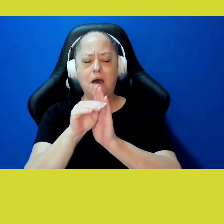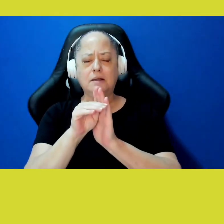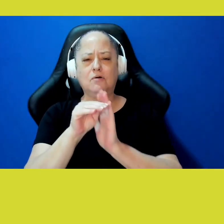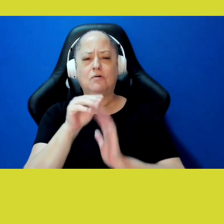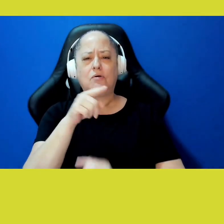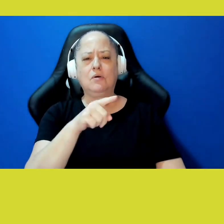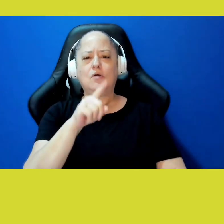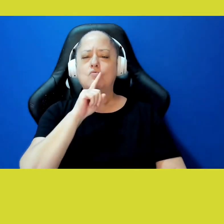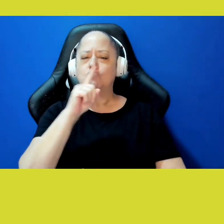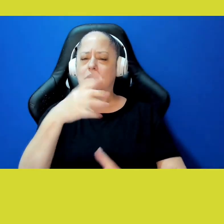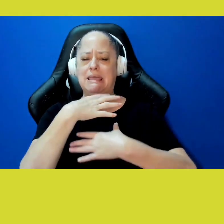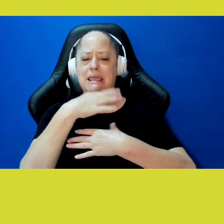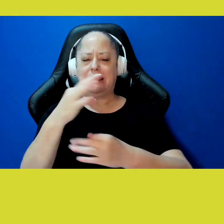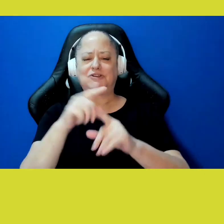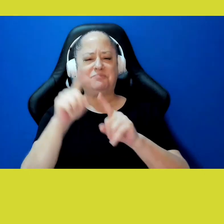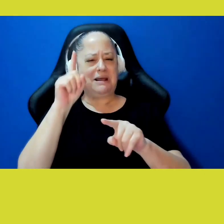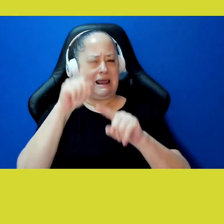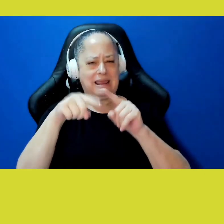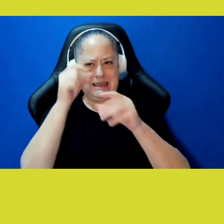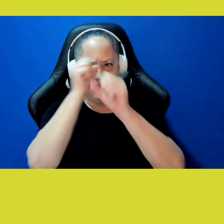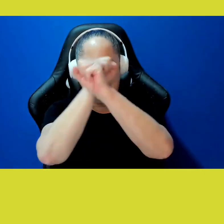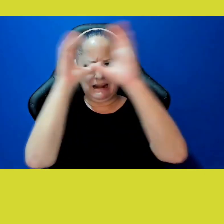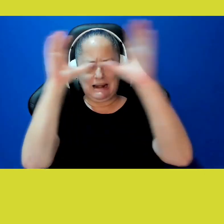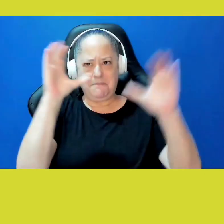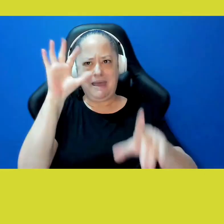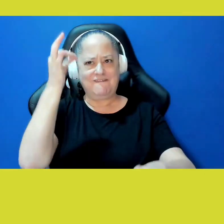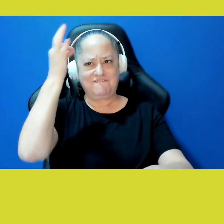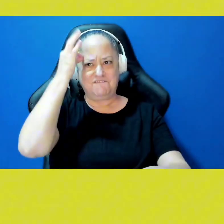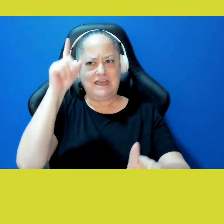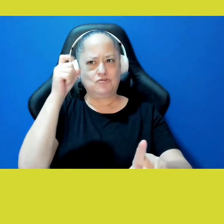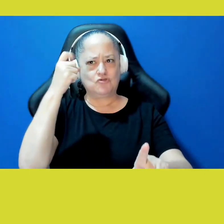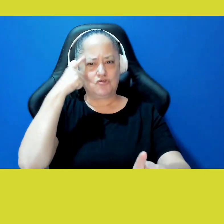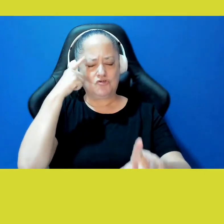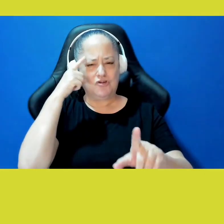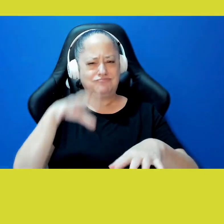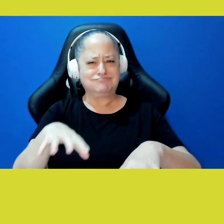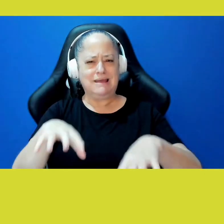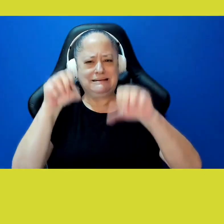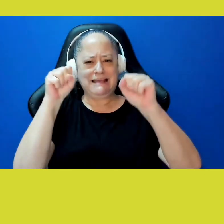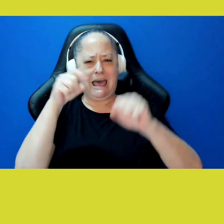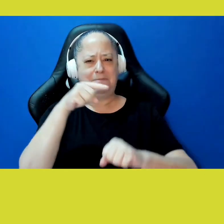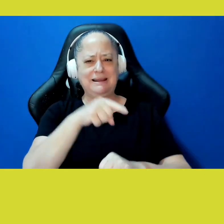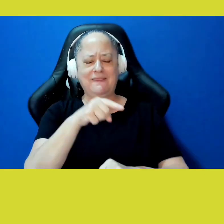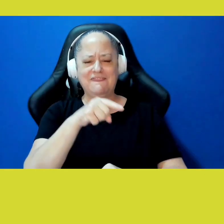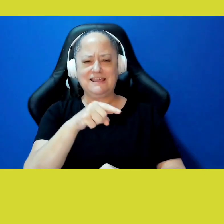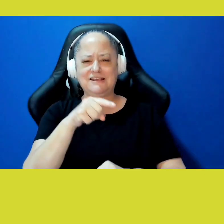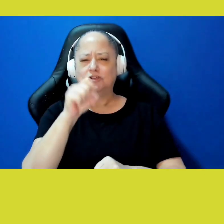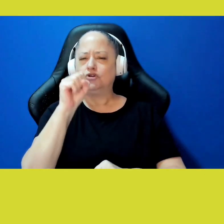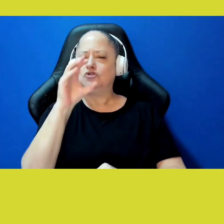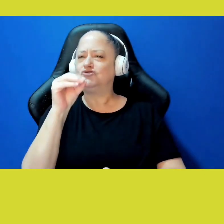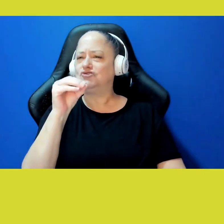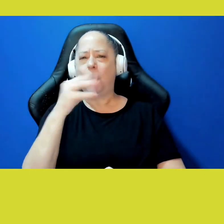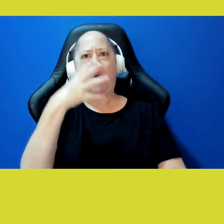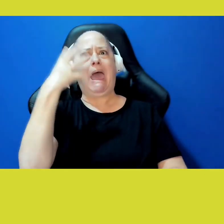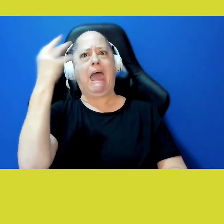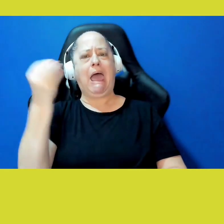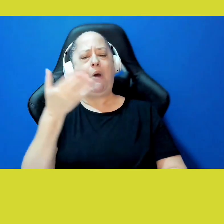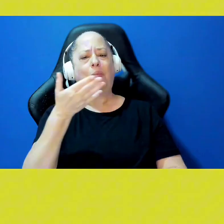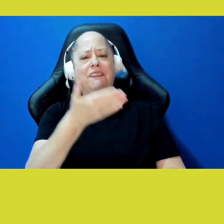interesting, but I can't imagine the federal government like fully adopting this. It's just, you know, so out there. It was like the the conversation at